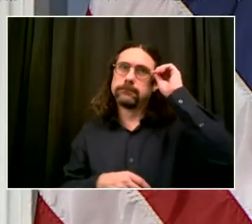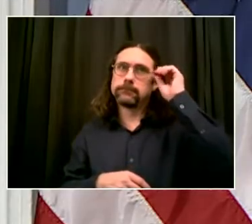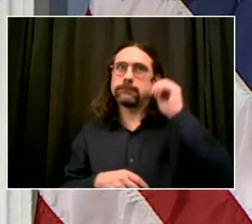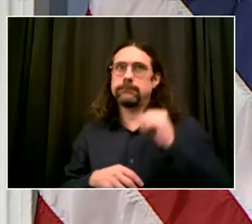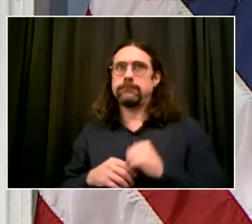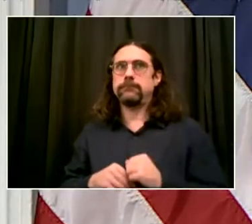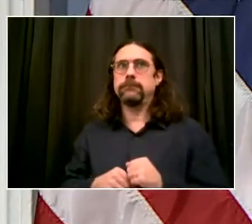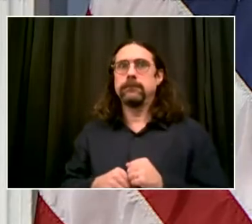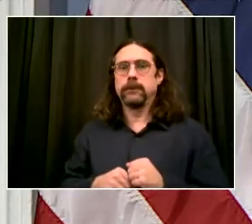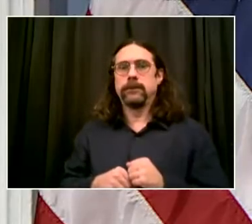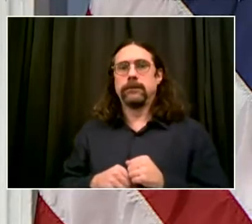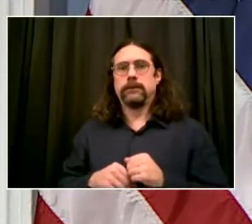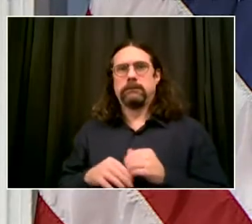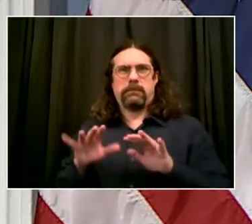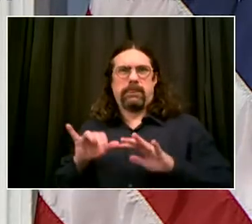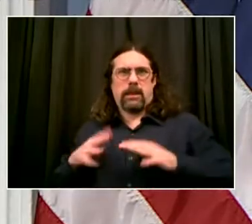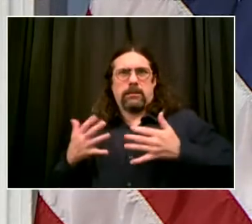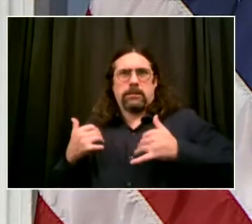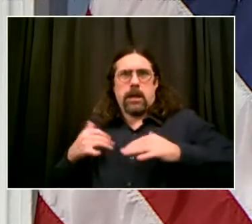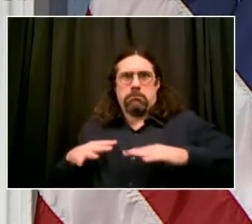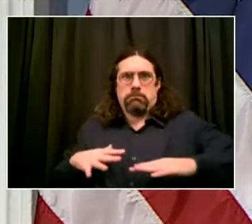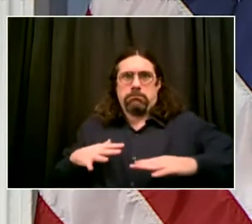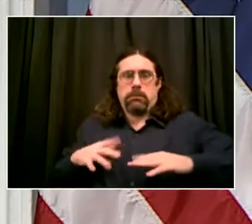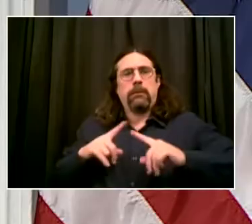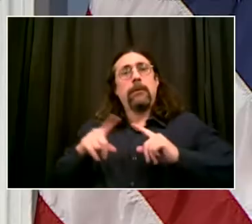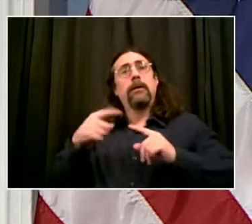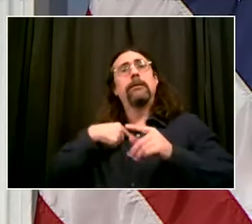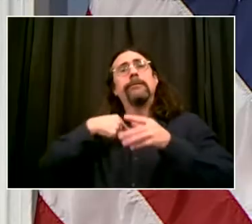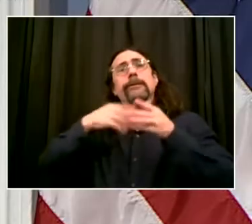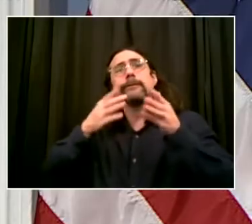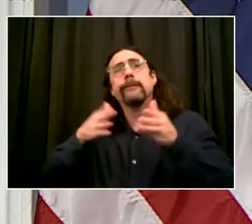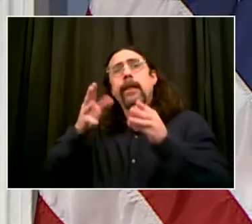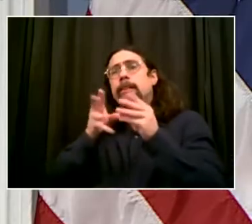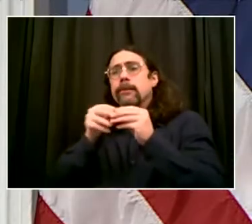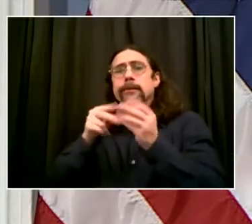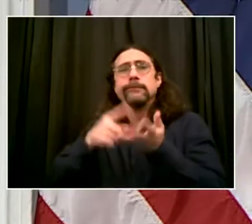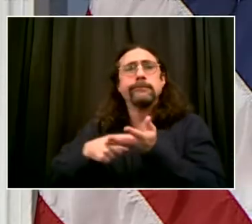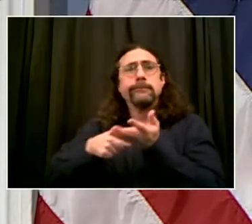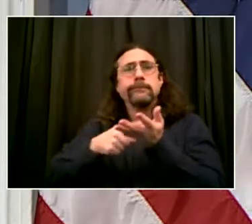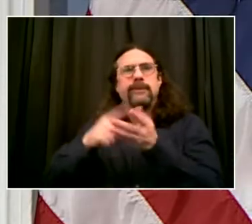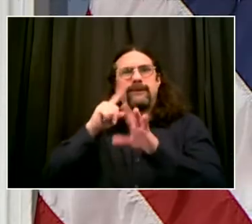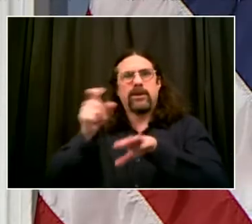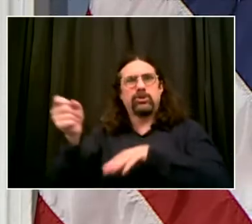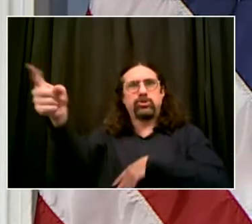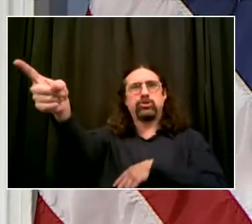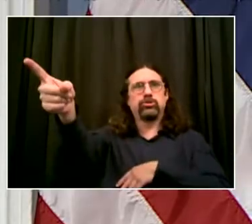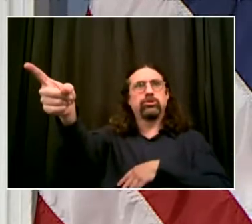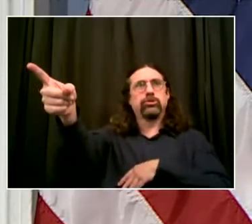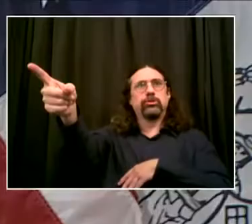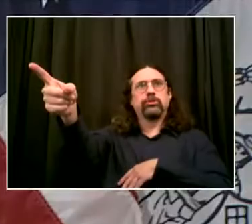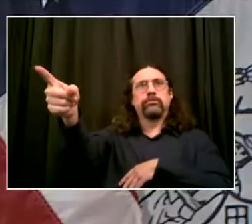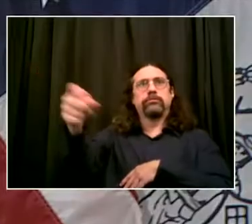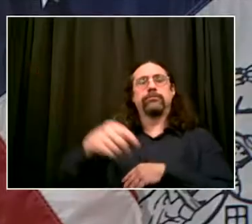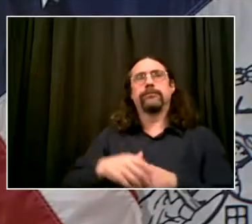FORWARD. THAT'S WHAT WE ARE TALKING ABABUTO ERHE. BEING ABLE TO BUILD THAT INFRASTRUCTURE SO WE HAVE INFORMATION FOR TEACHERS BUT